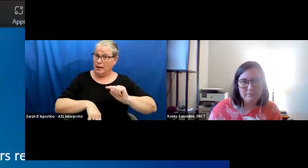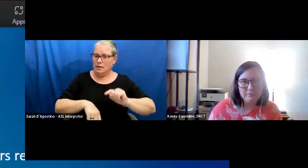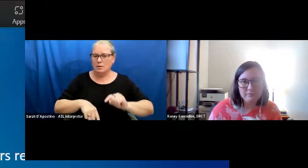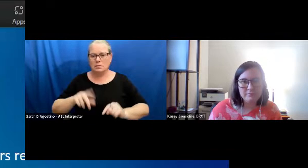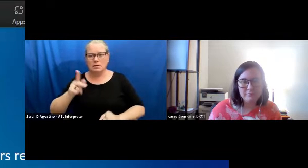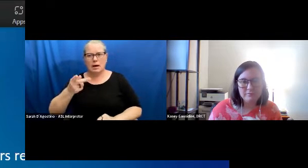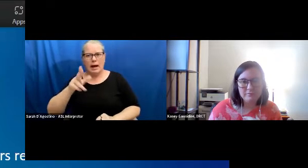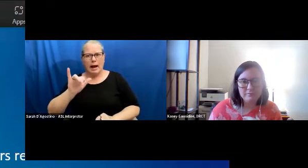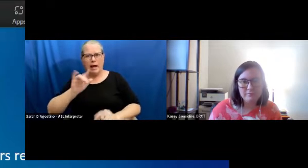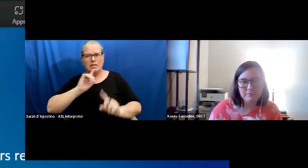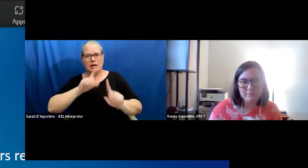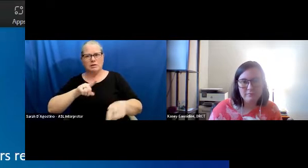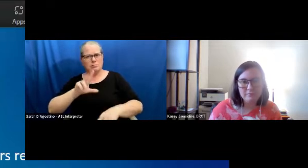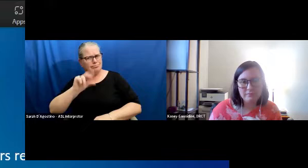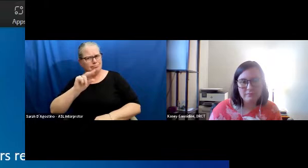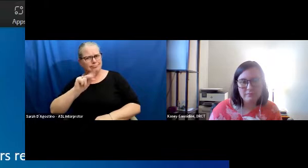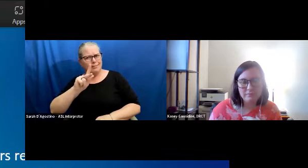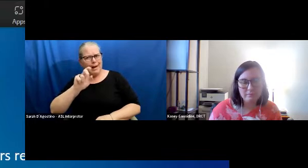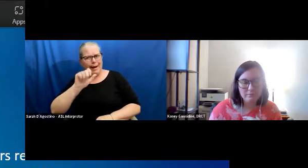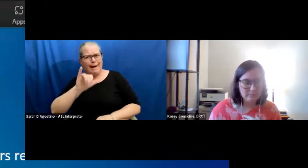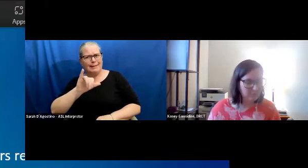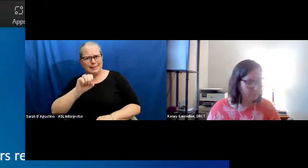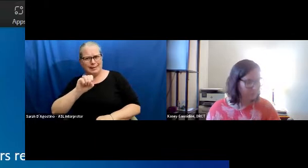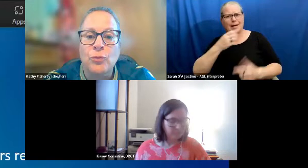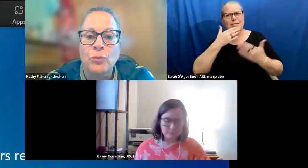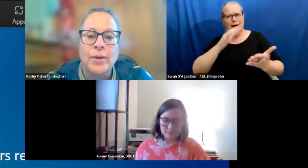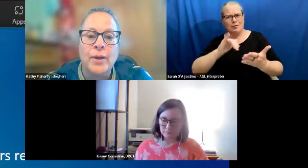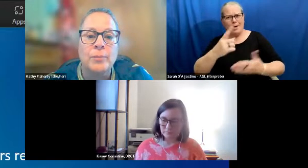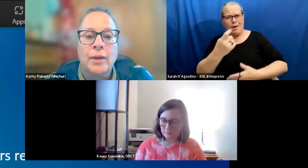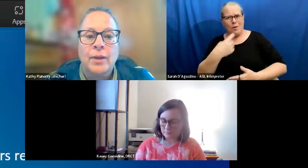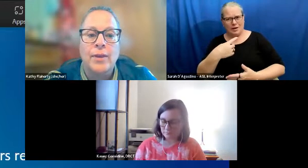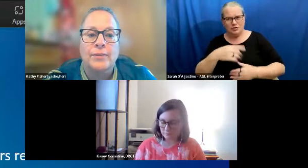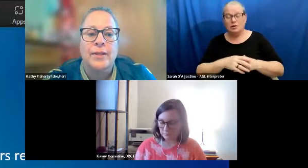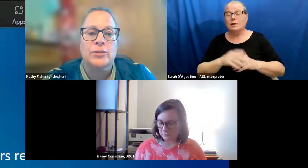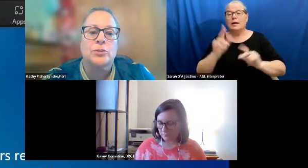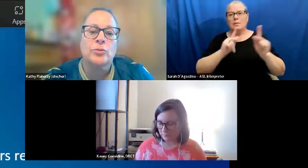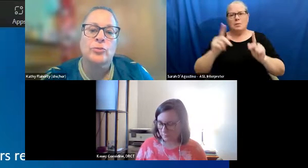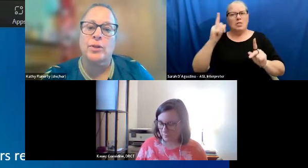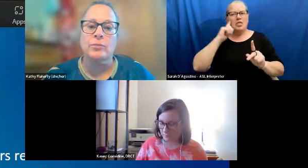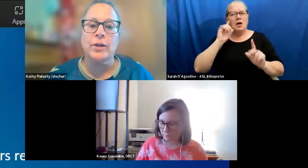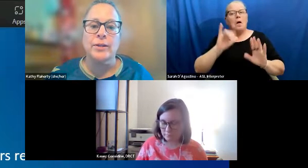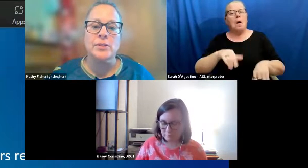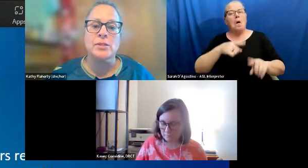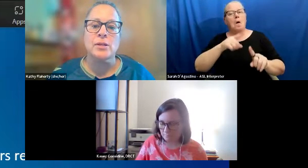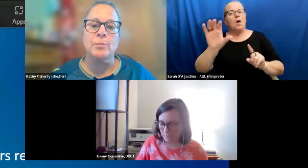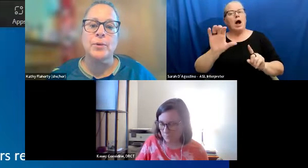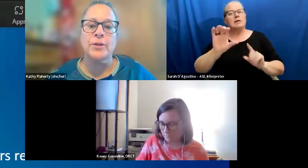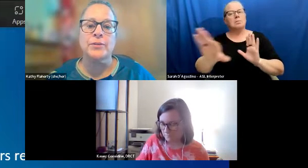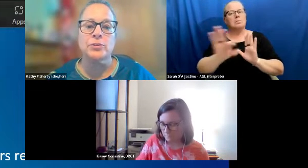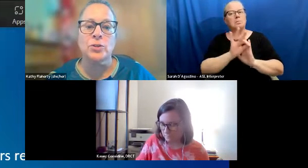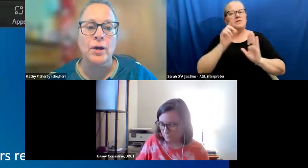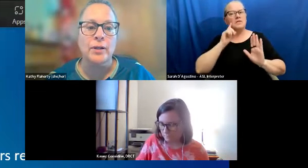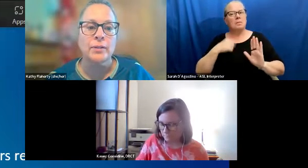that if a conservator has been appointed for them that they lose their rights but the law